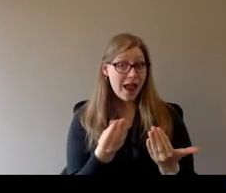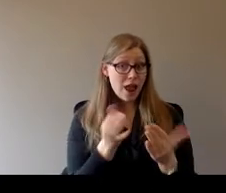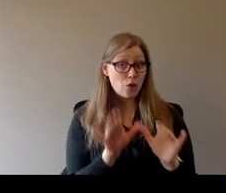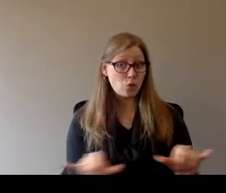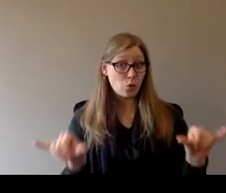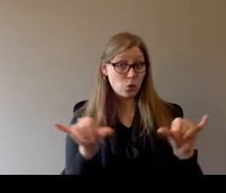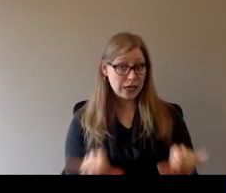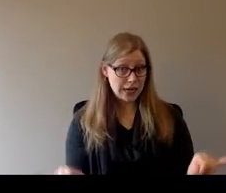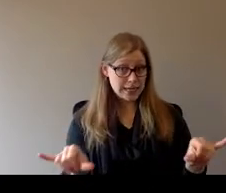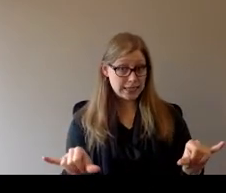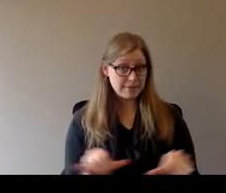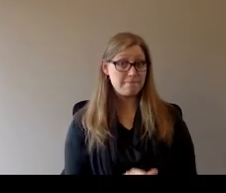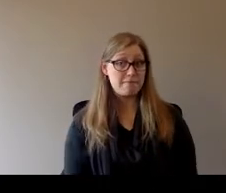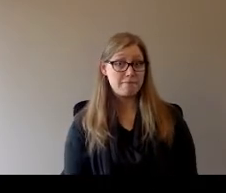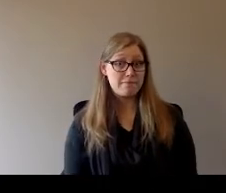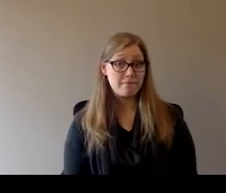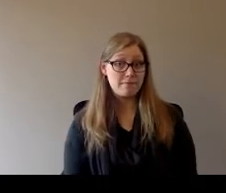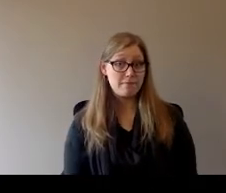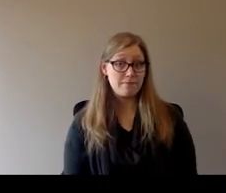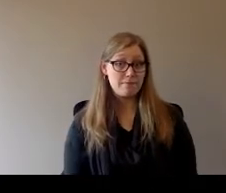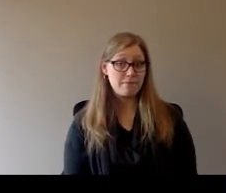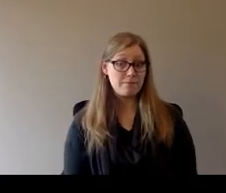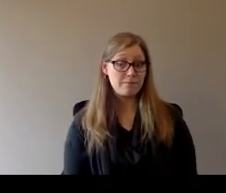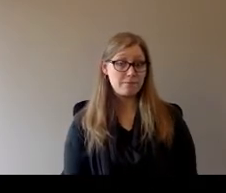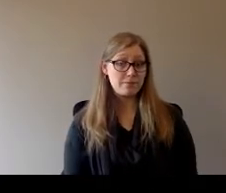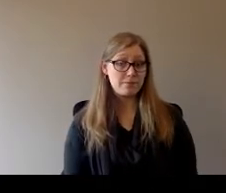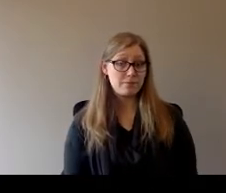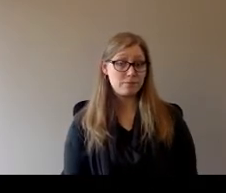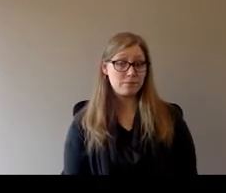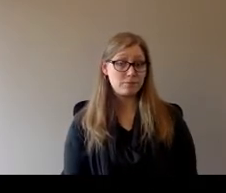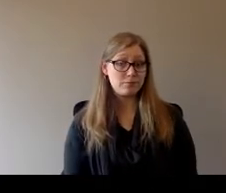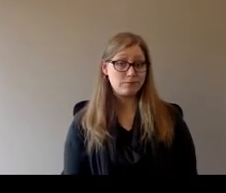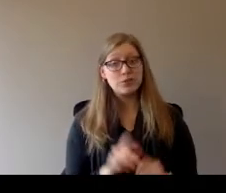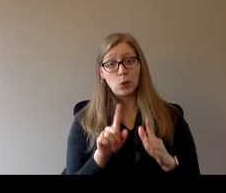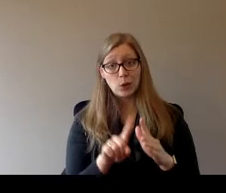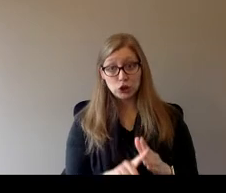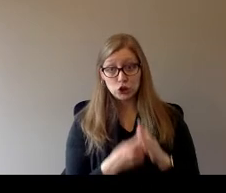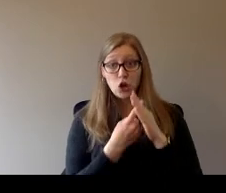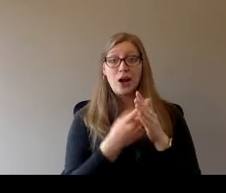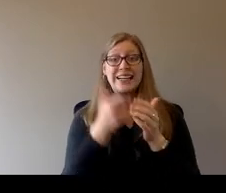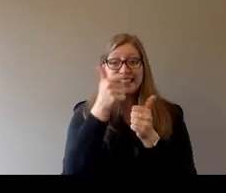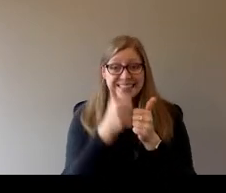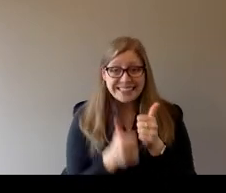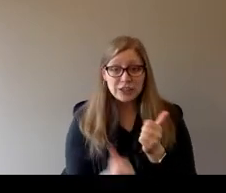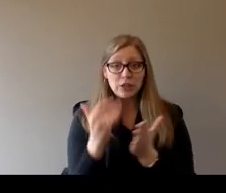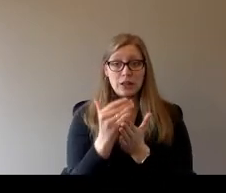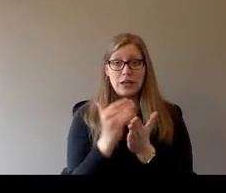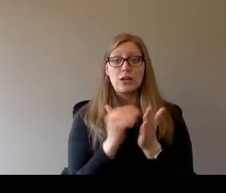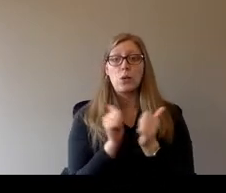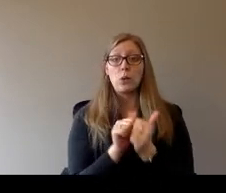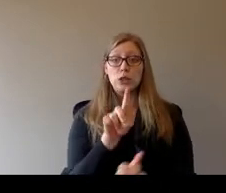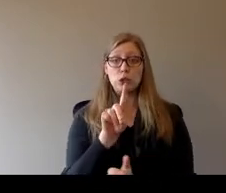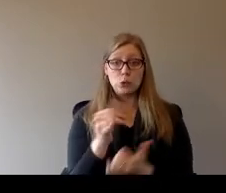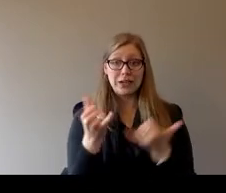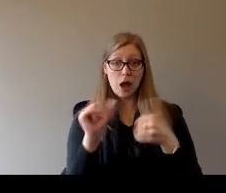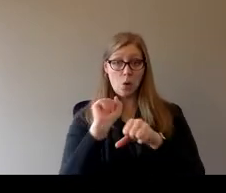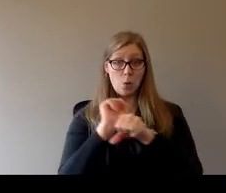So we'll start off each lesson with our DO NOW work, just like we did in a traditional